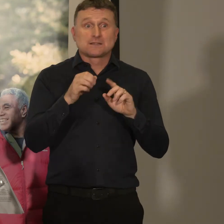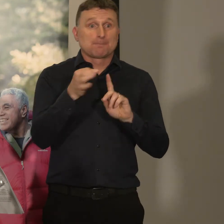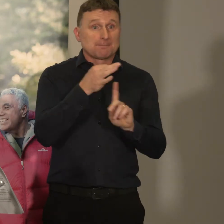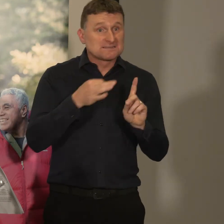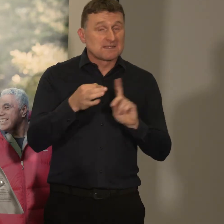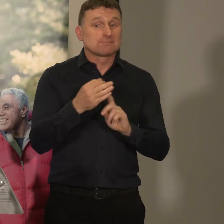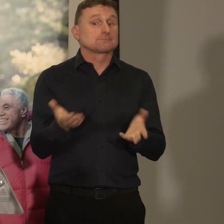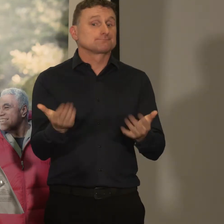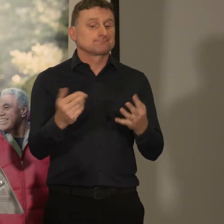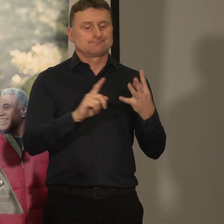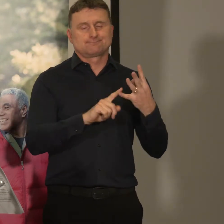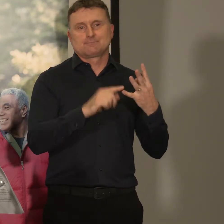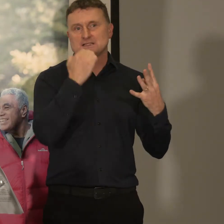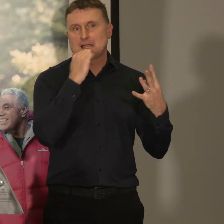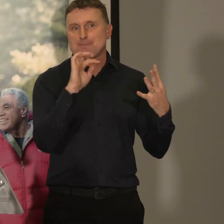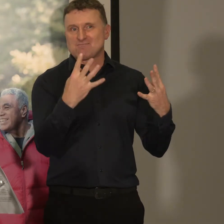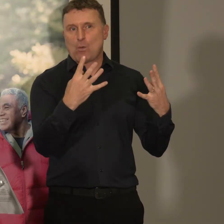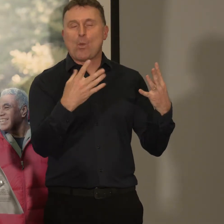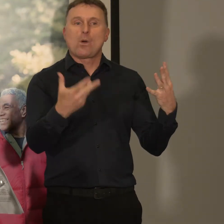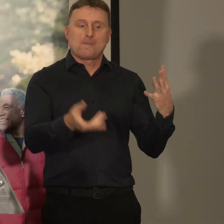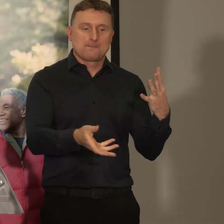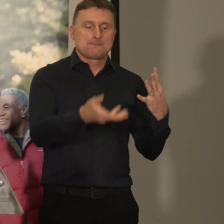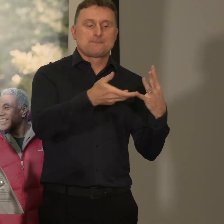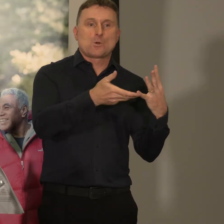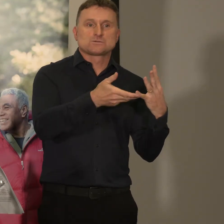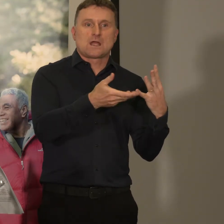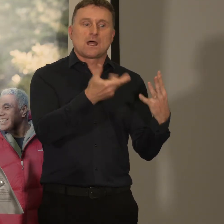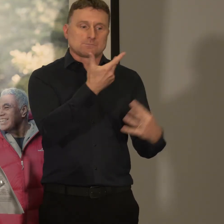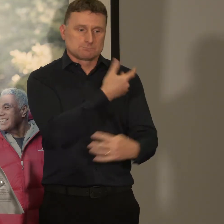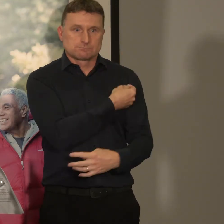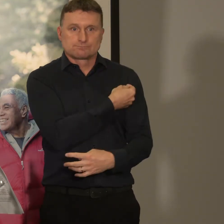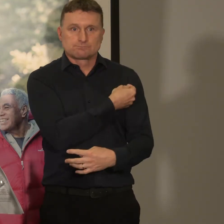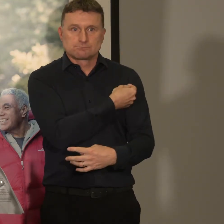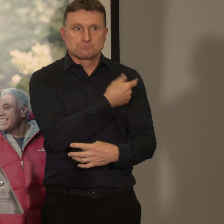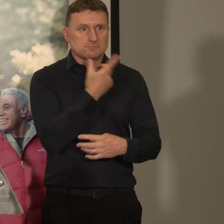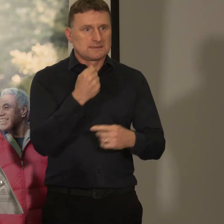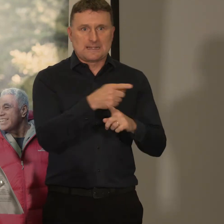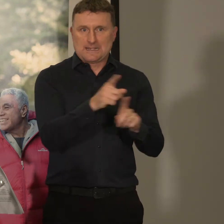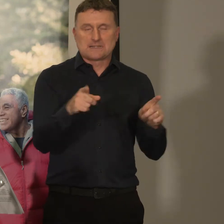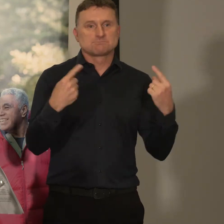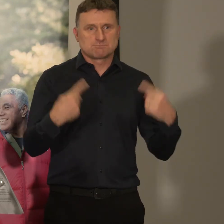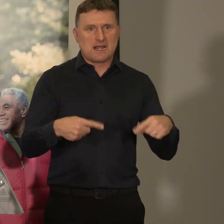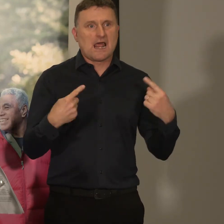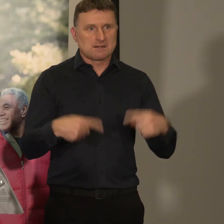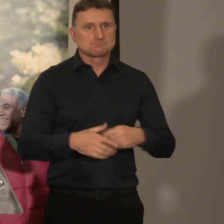come forward for the second booster, those that are now eligible and those that are